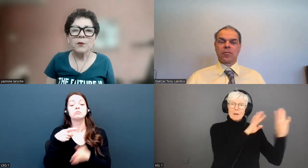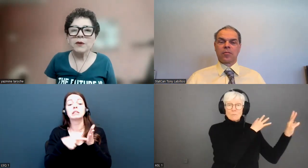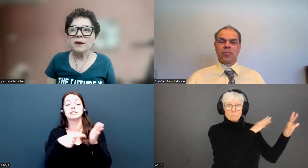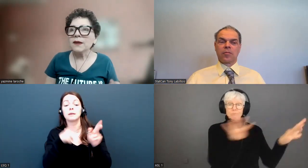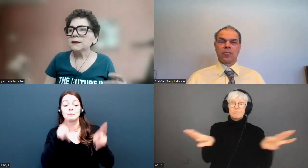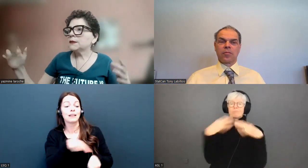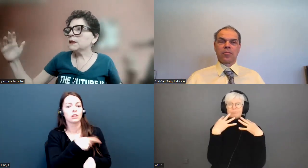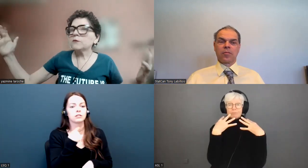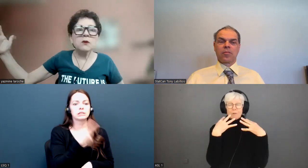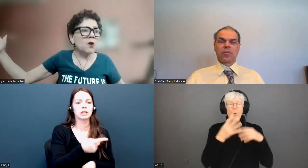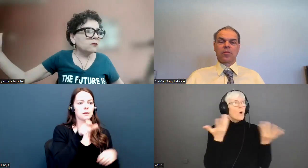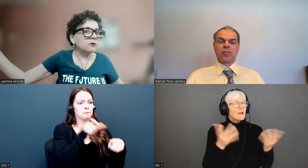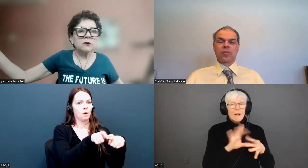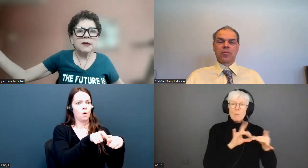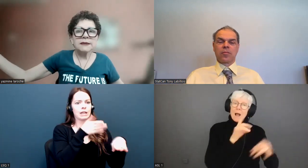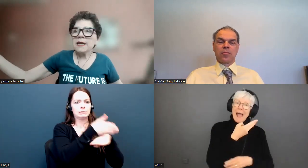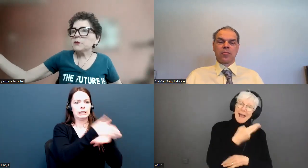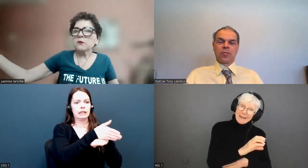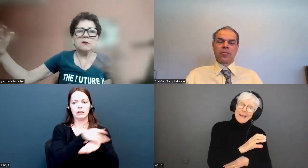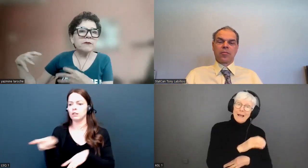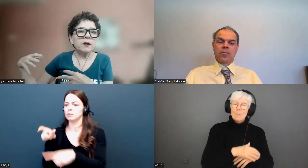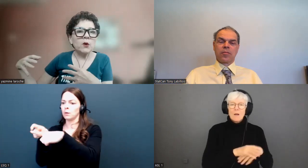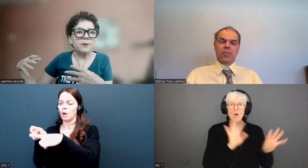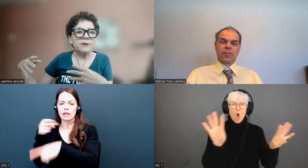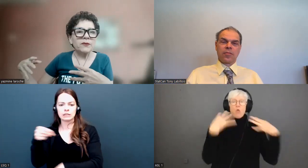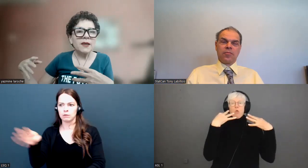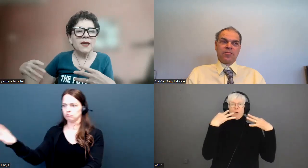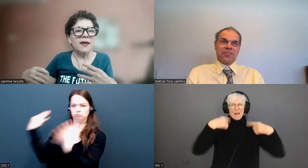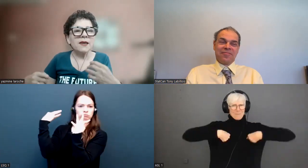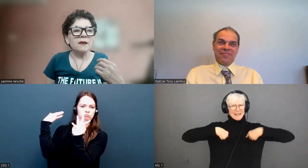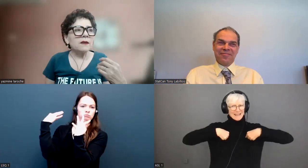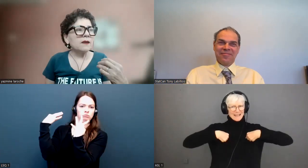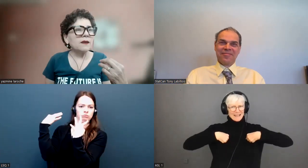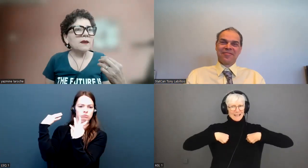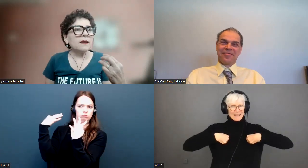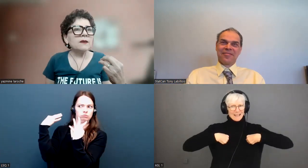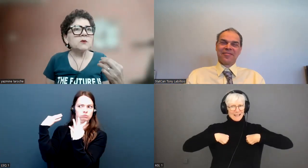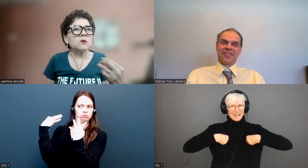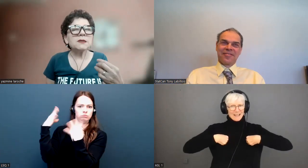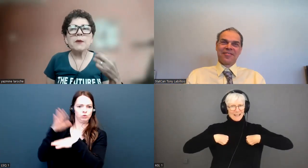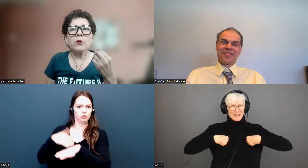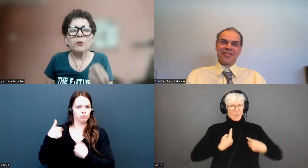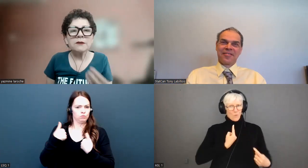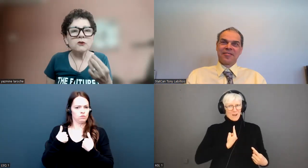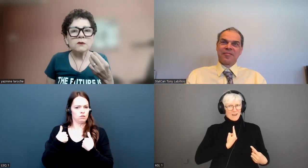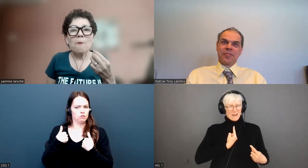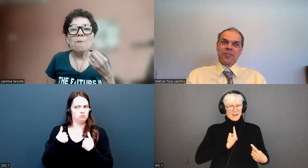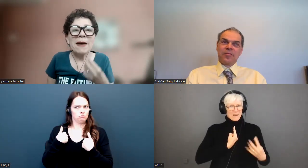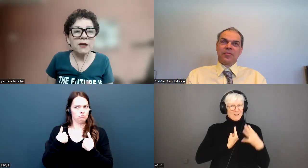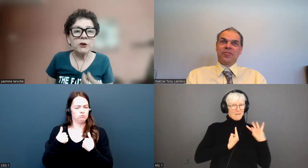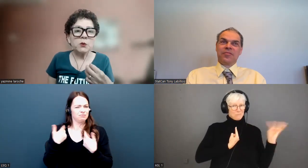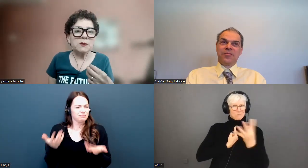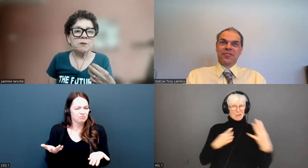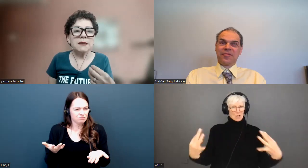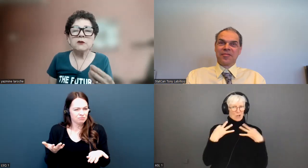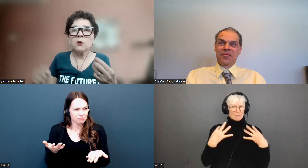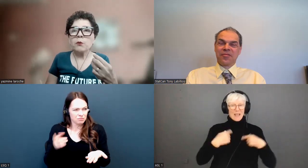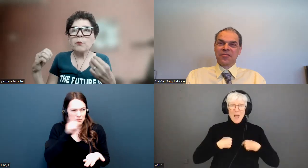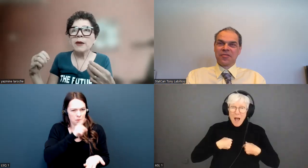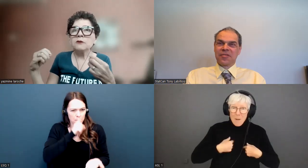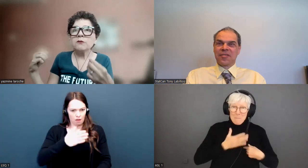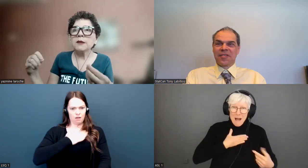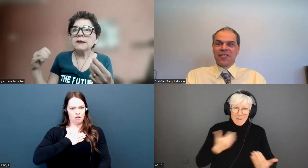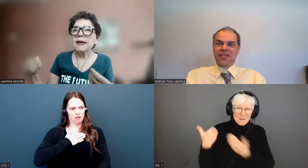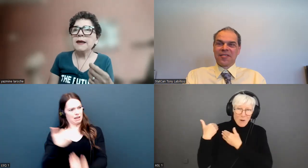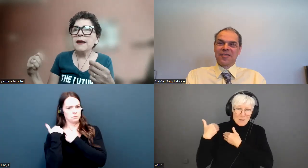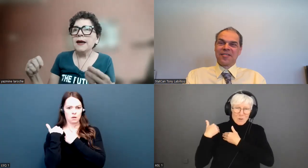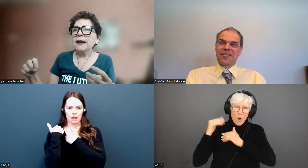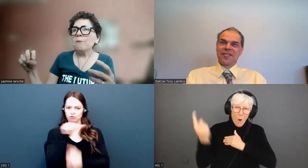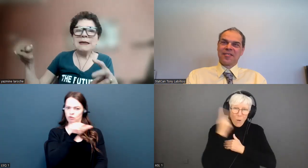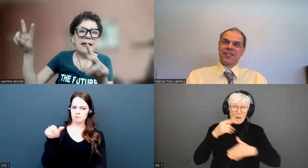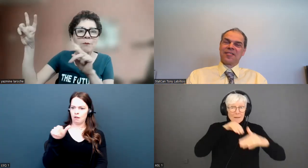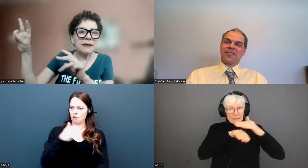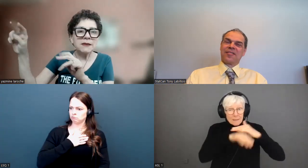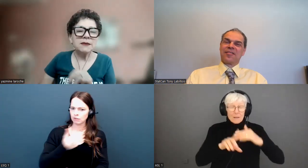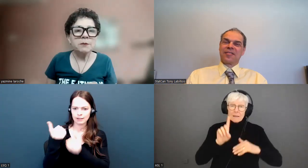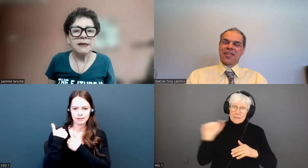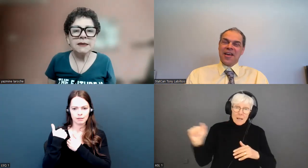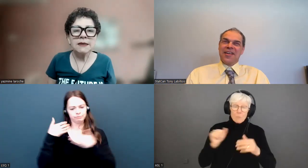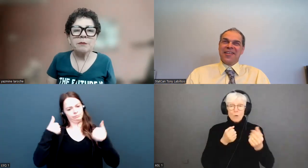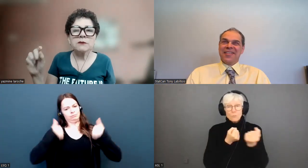can